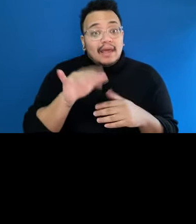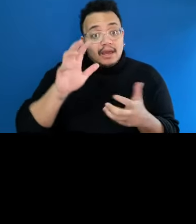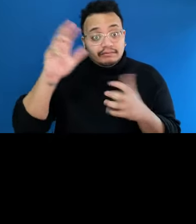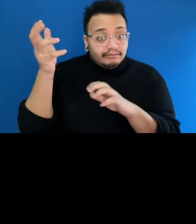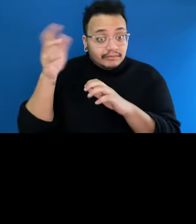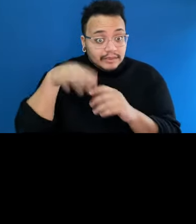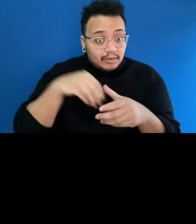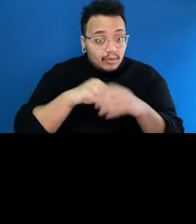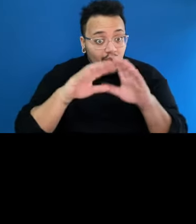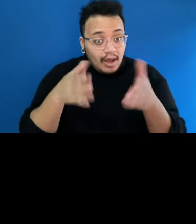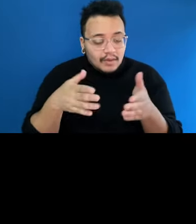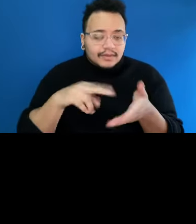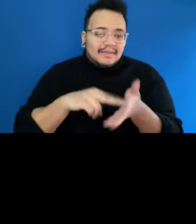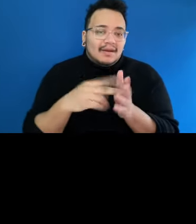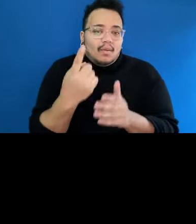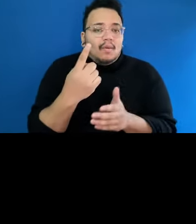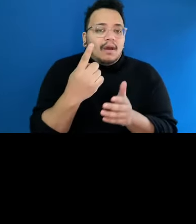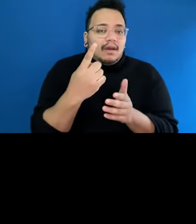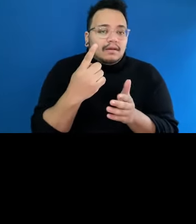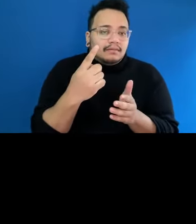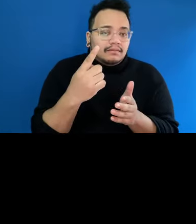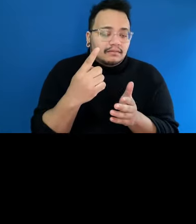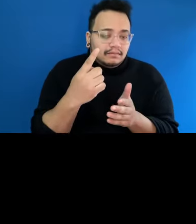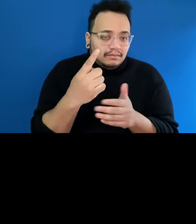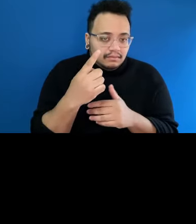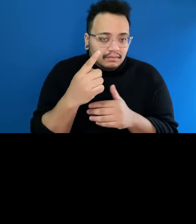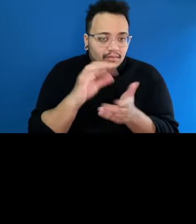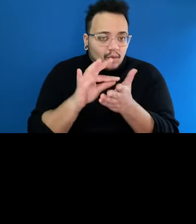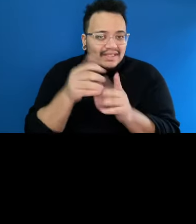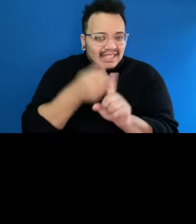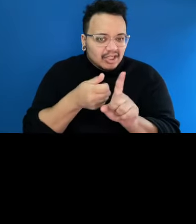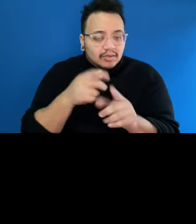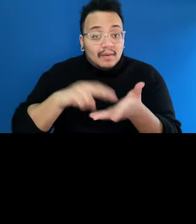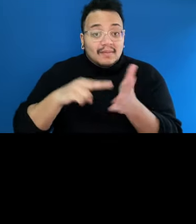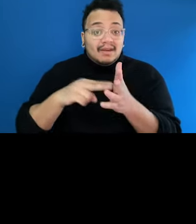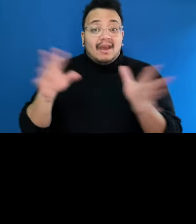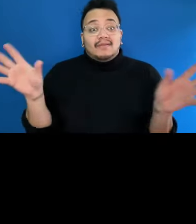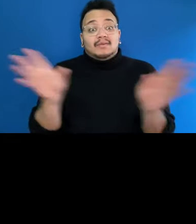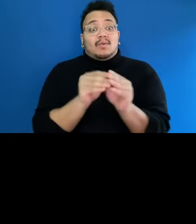which means you could have a score up to 10 and you will immediately notice